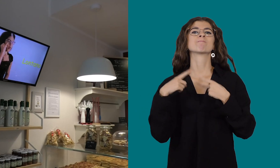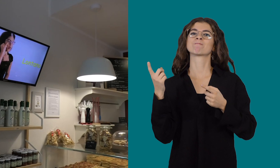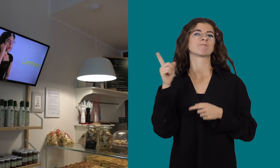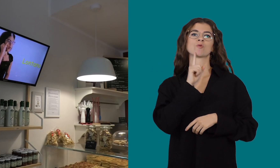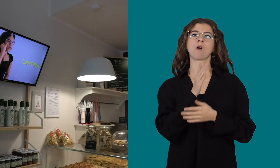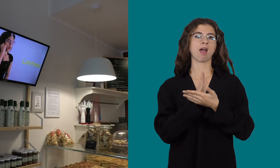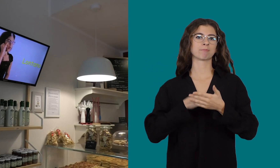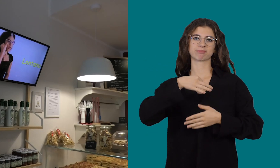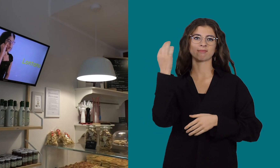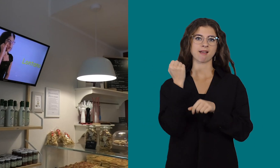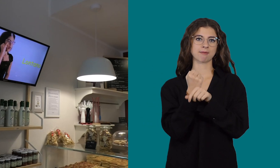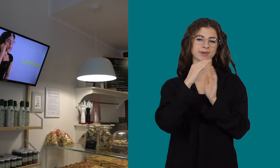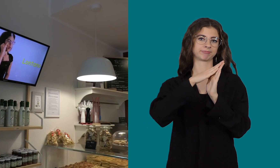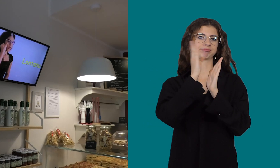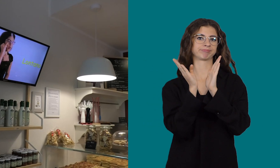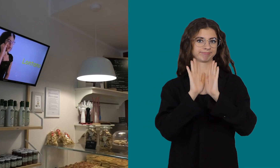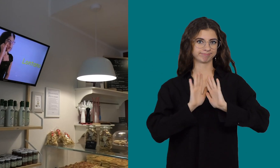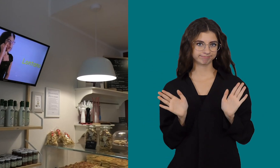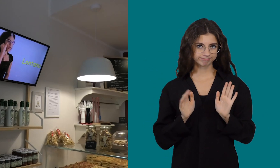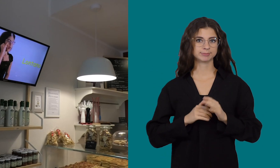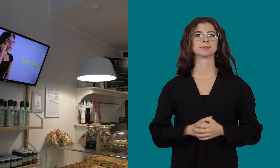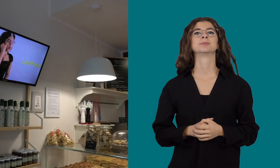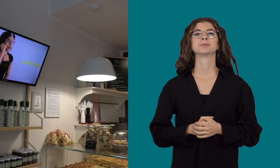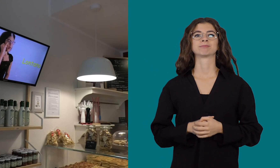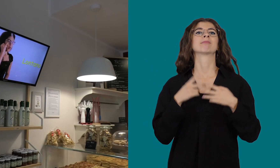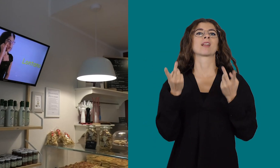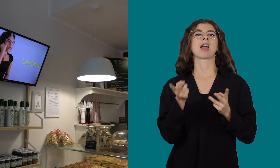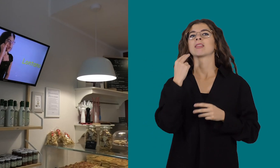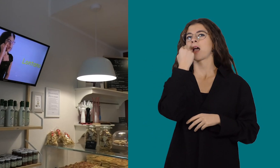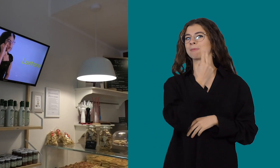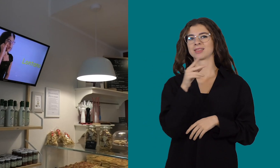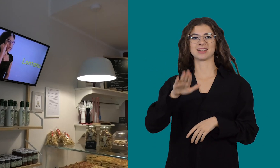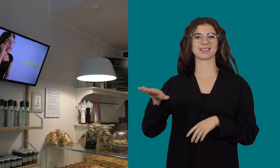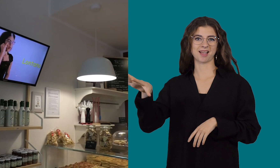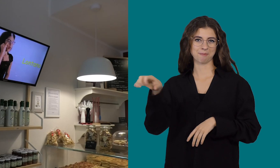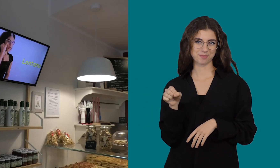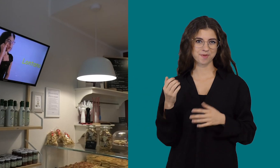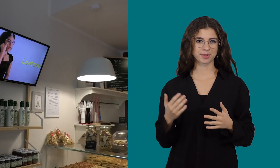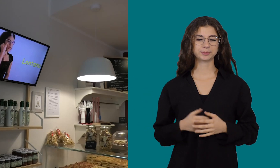So, she had to start working half days so she could pick up her children in the afternoon.